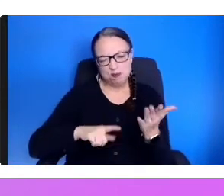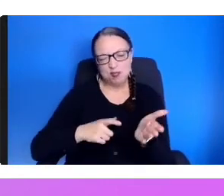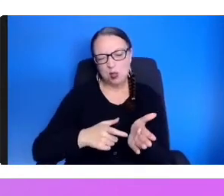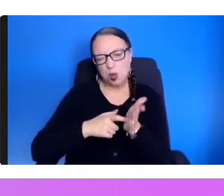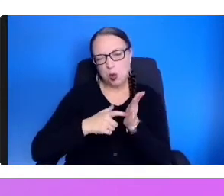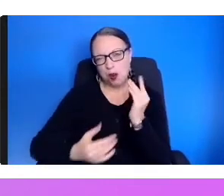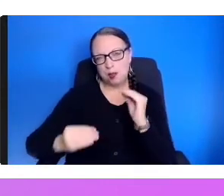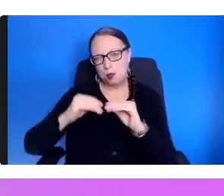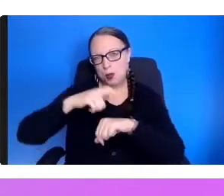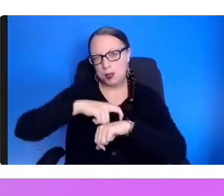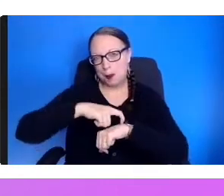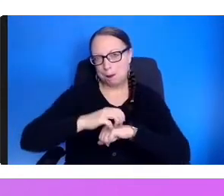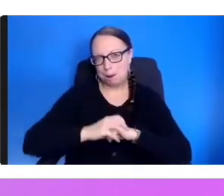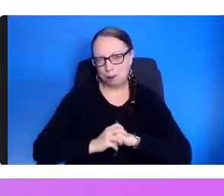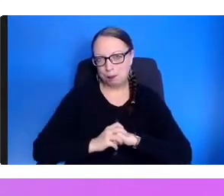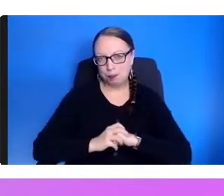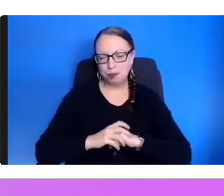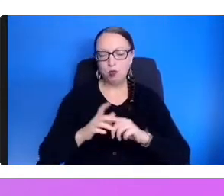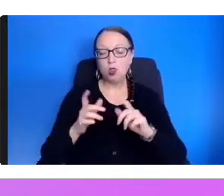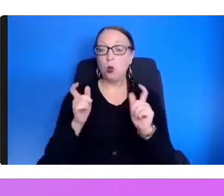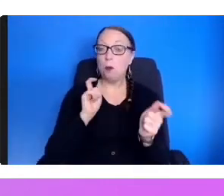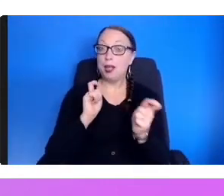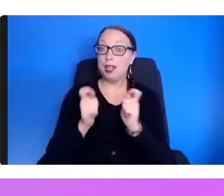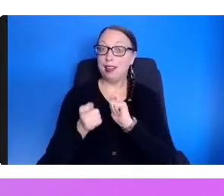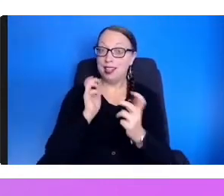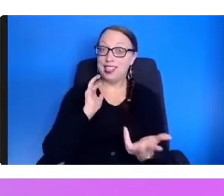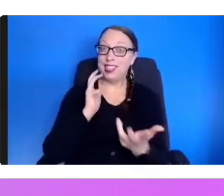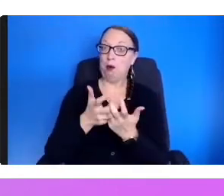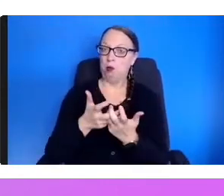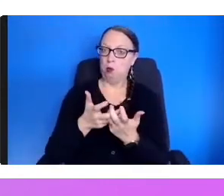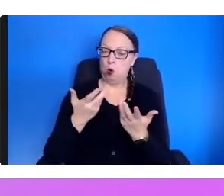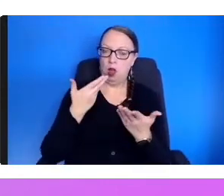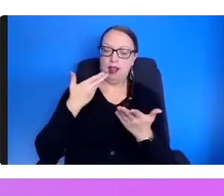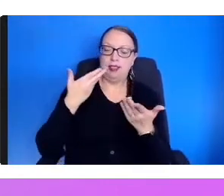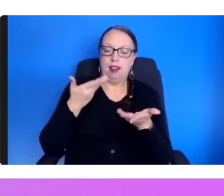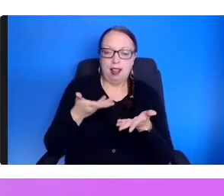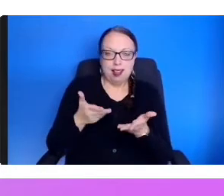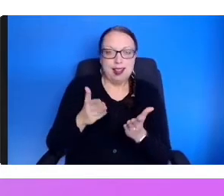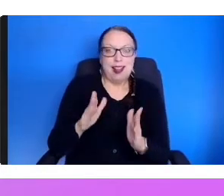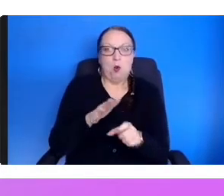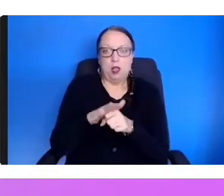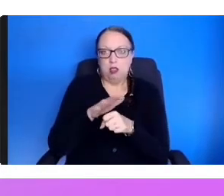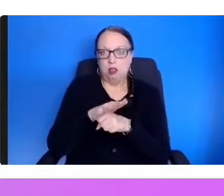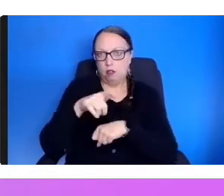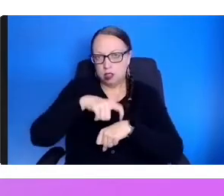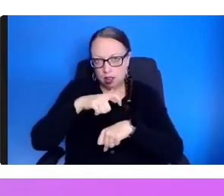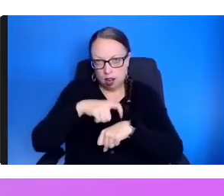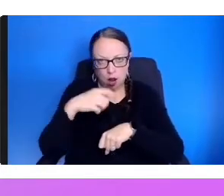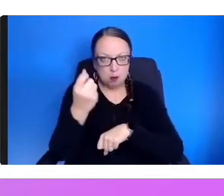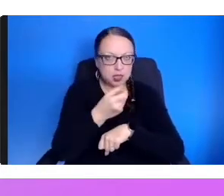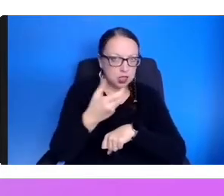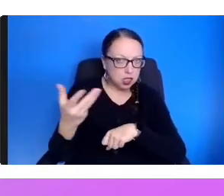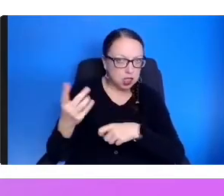So being adaptable and allowing sufficient time, allowing multiple channels and multiple approaches,